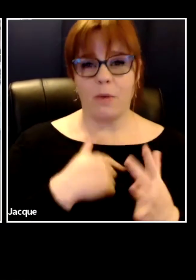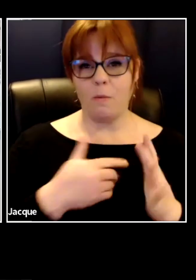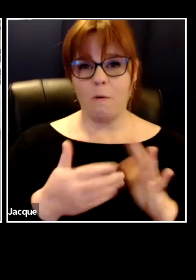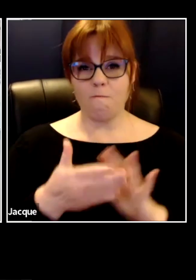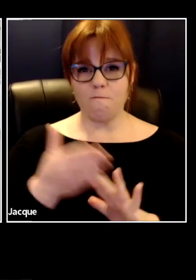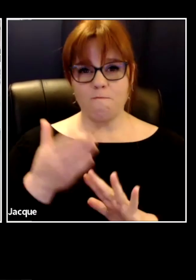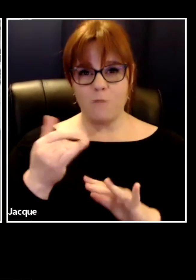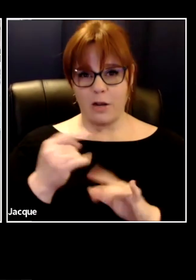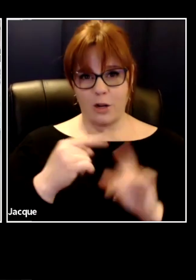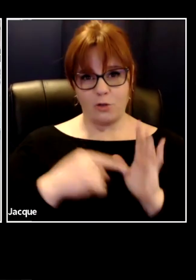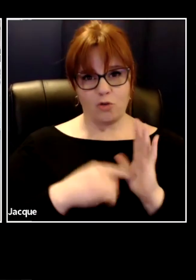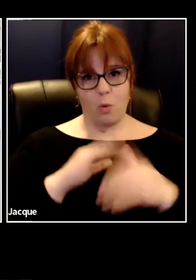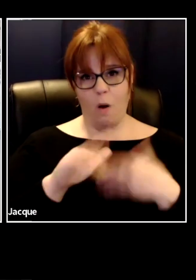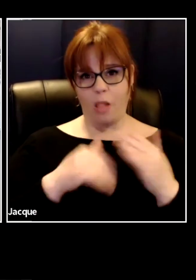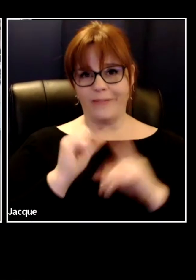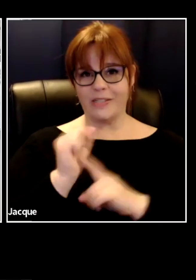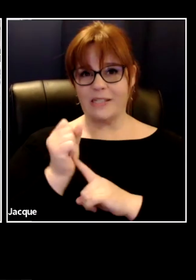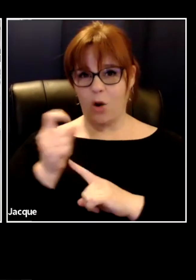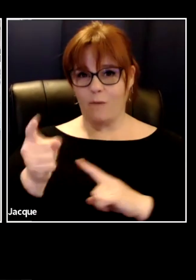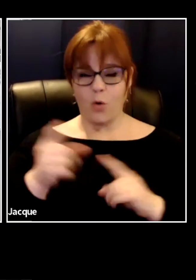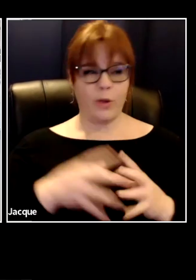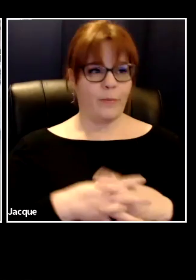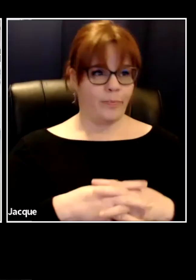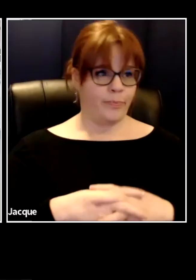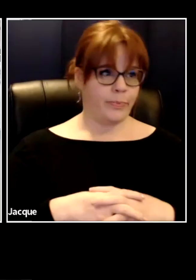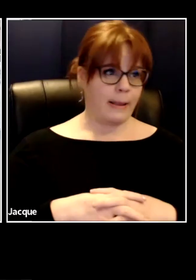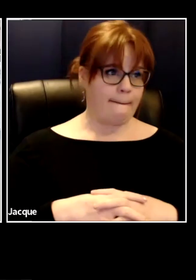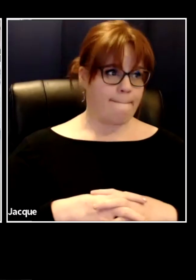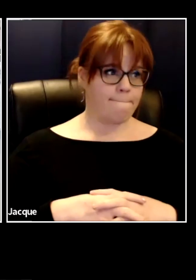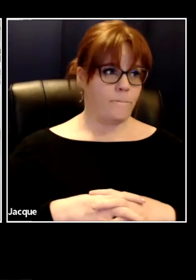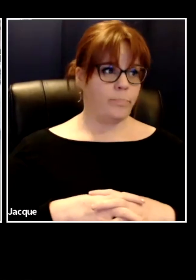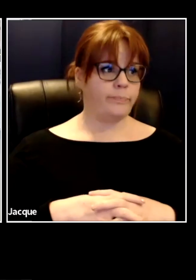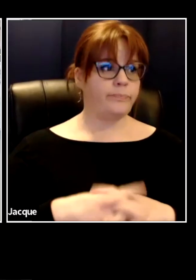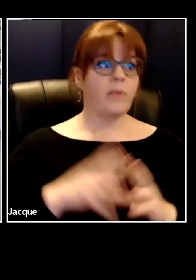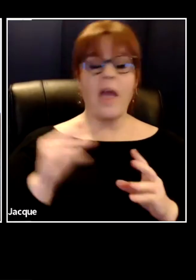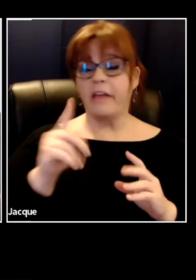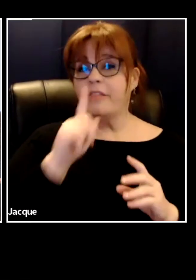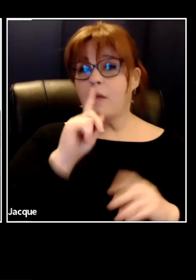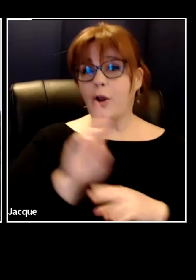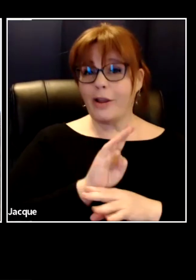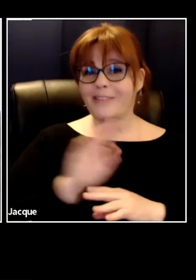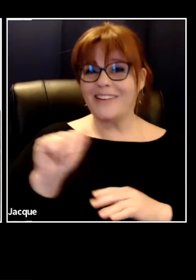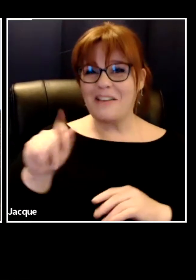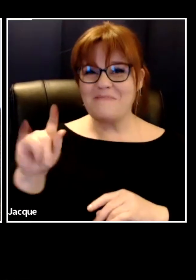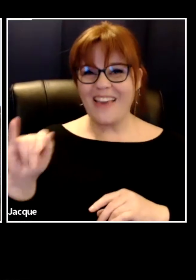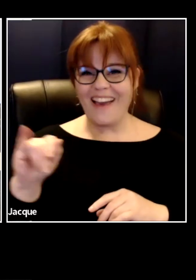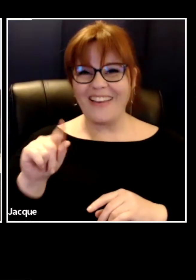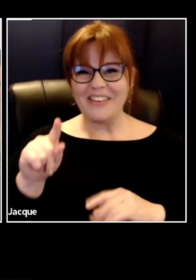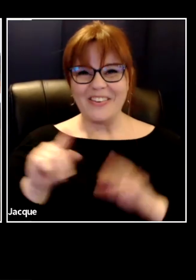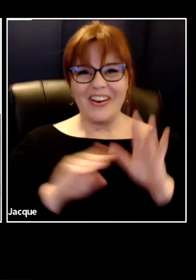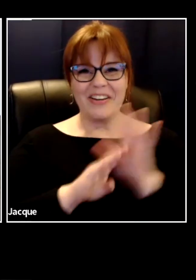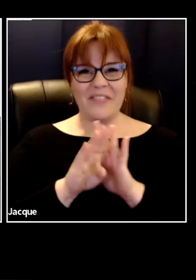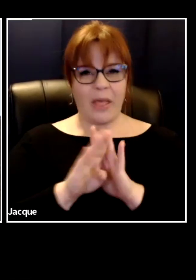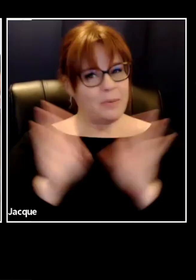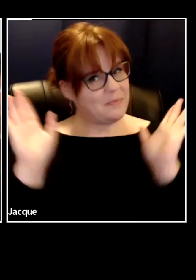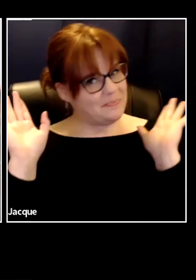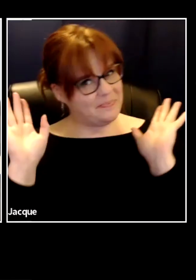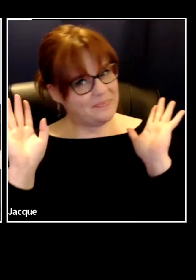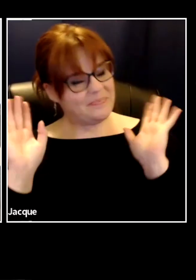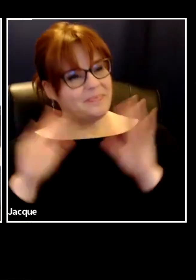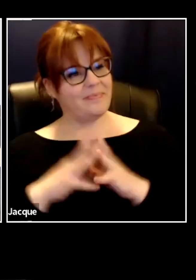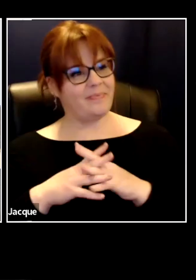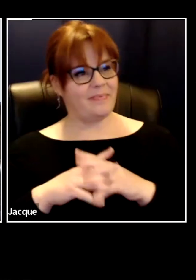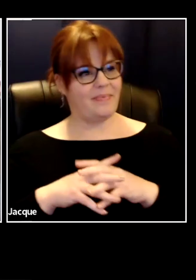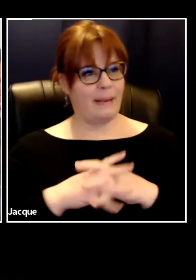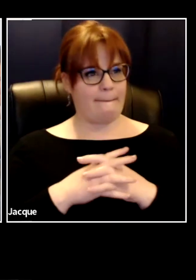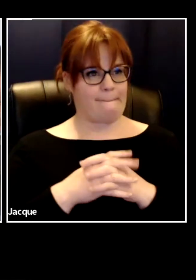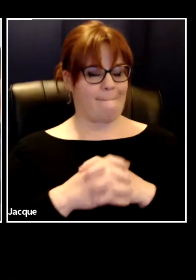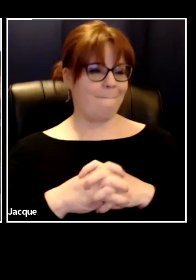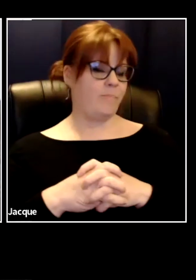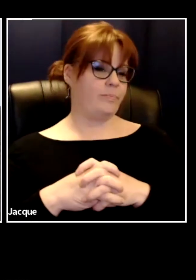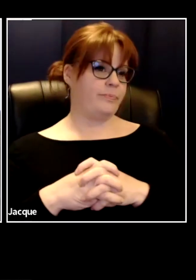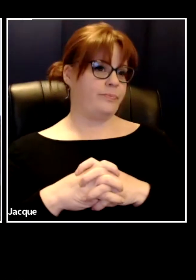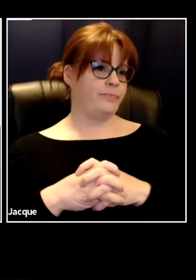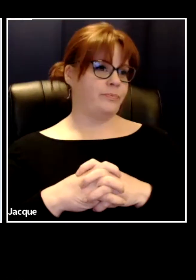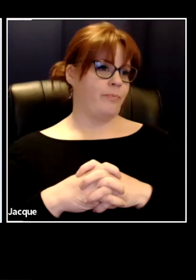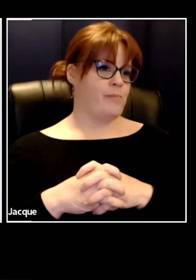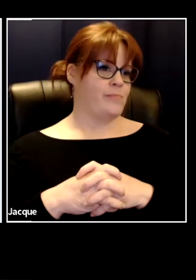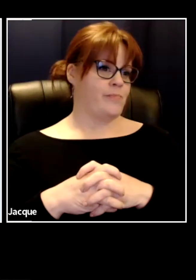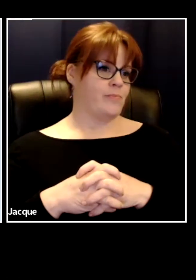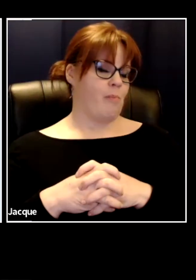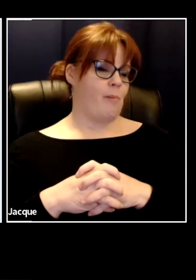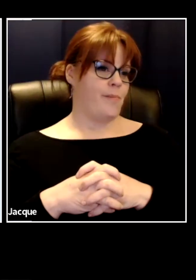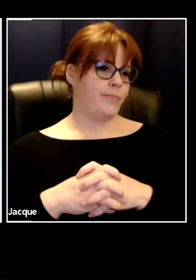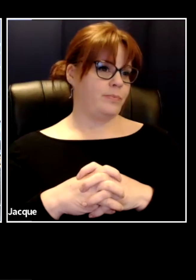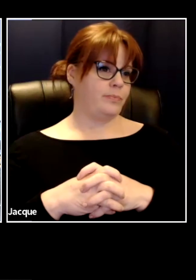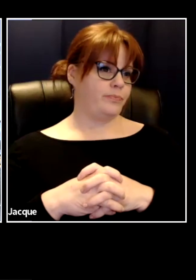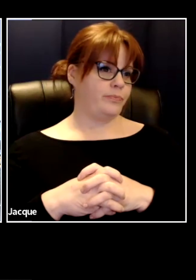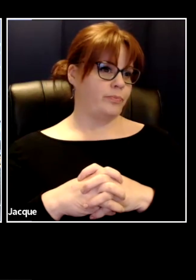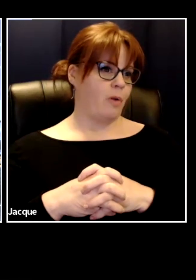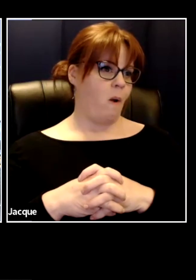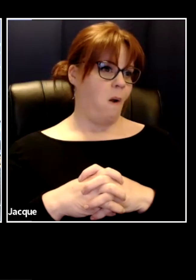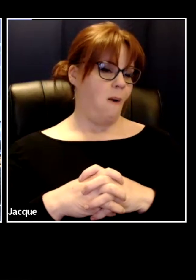show all the scenarios for you. And there there is an API so if you're a developer that write a loop